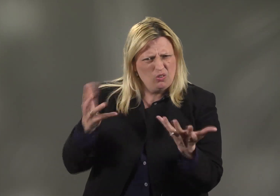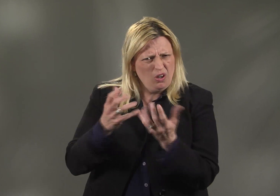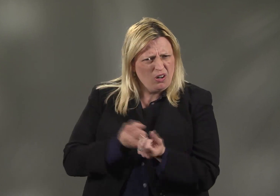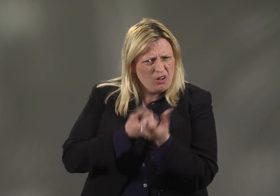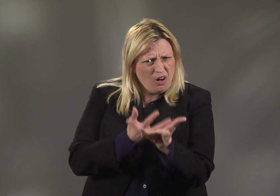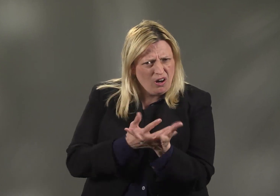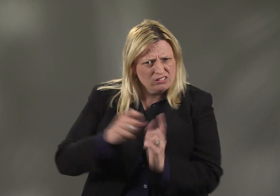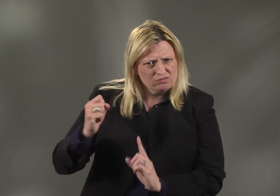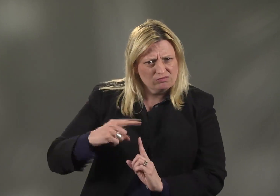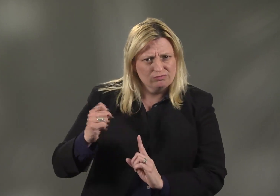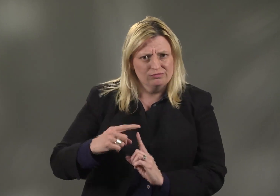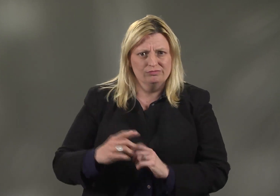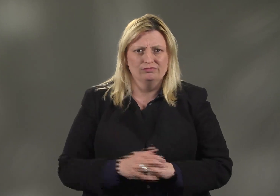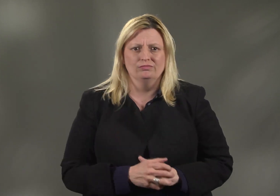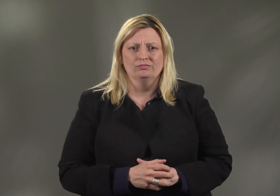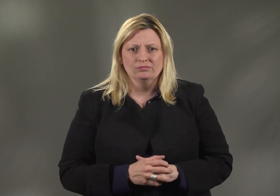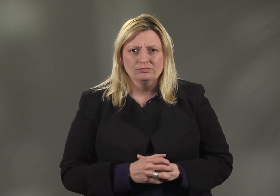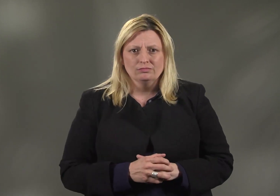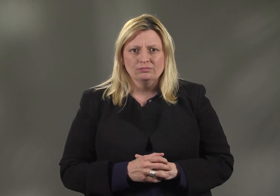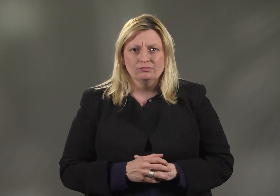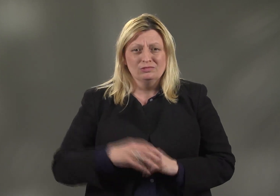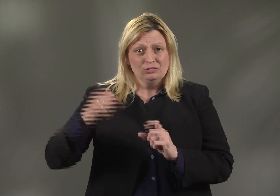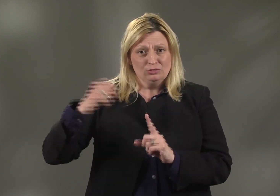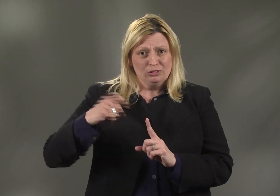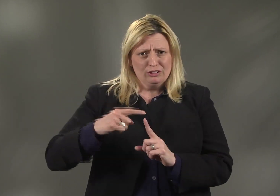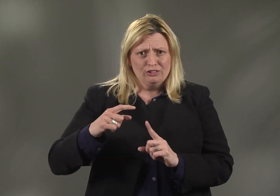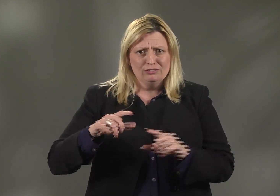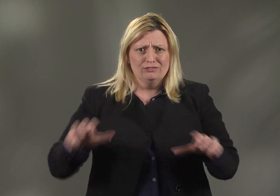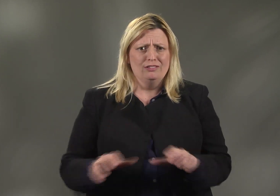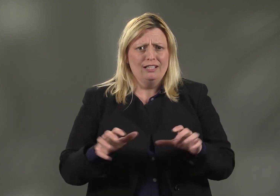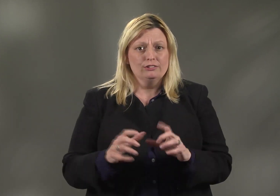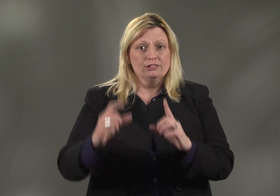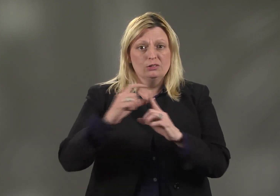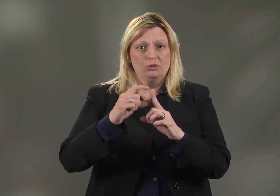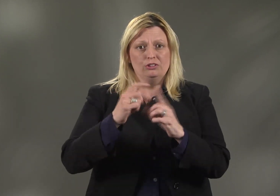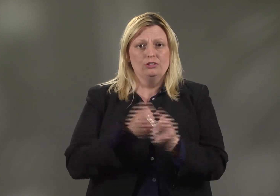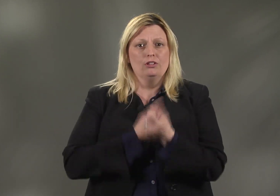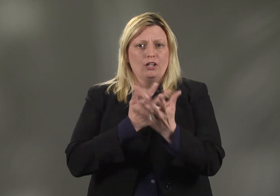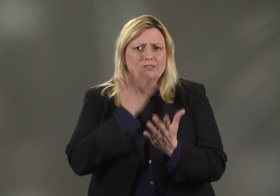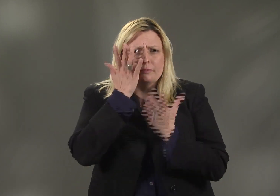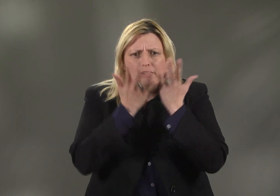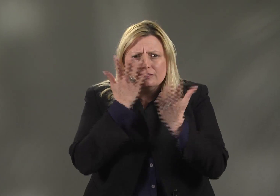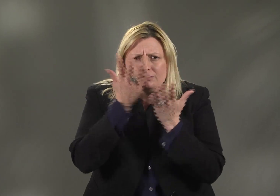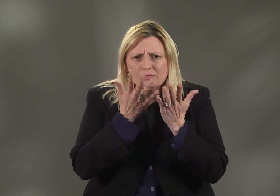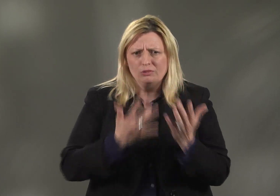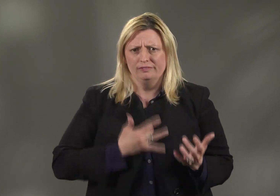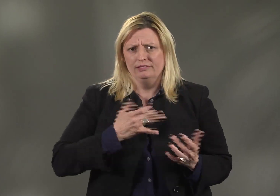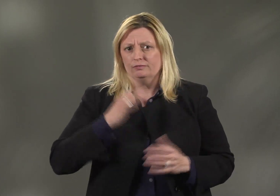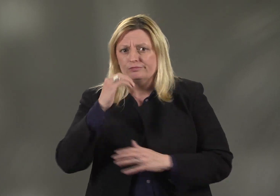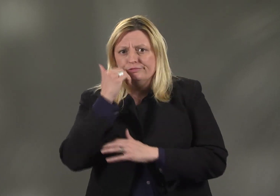to learn what caused a trigger to develop. Triggers are actions or words that cause embarrassment